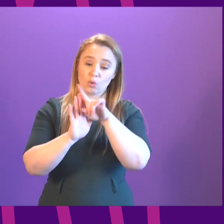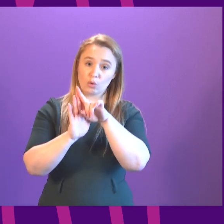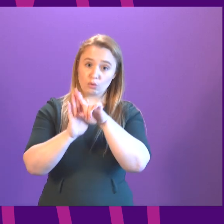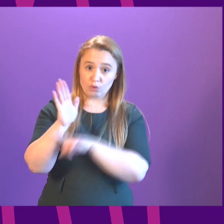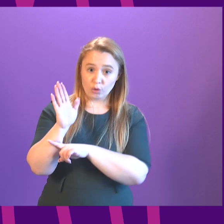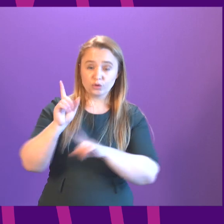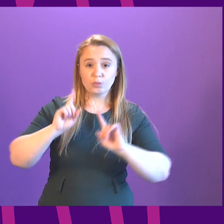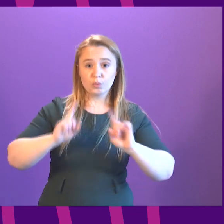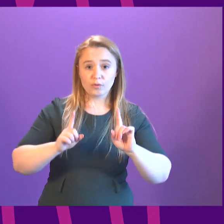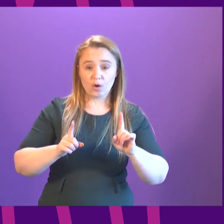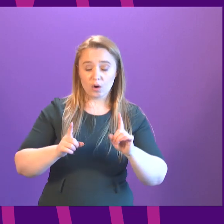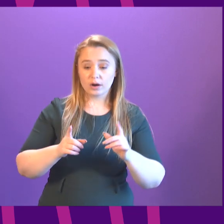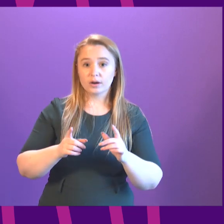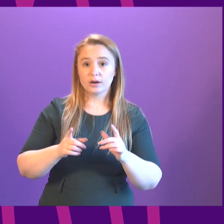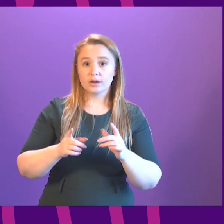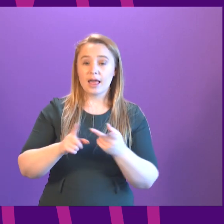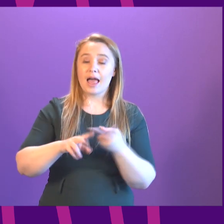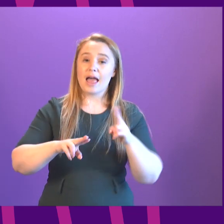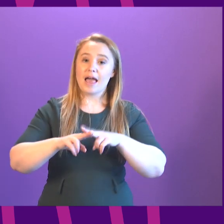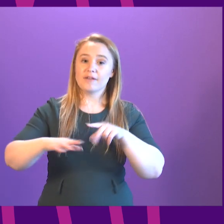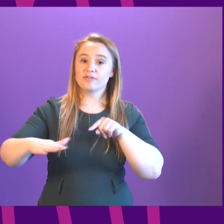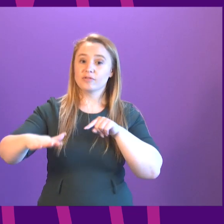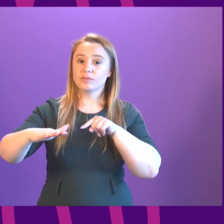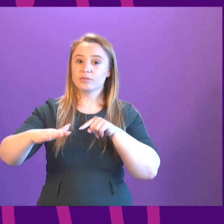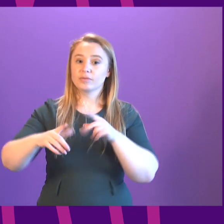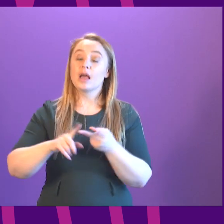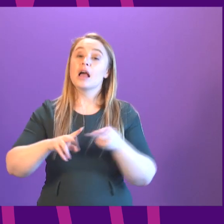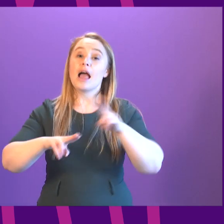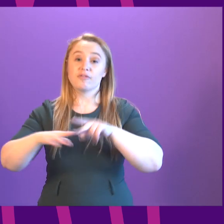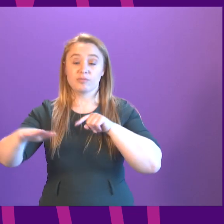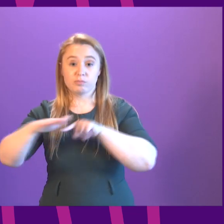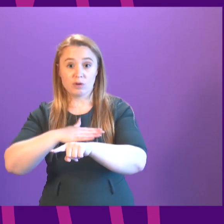any disruption caused by Brexit over the next two-week period. Frankly, the country has